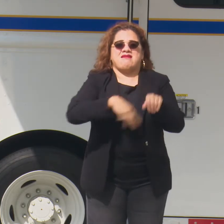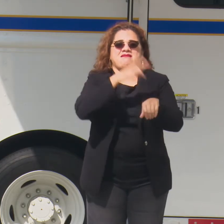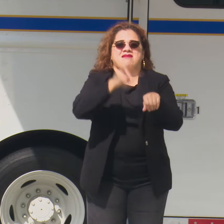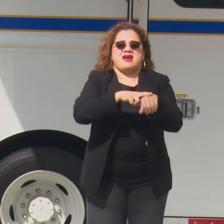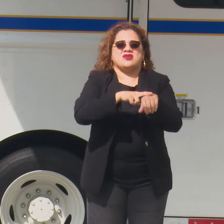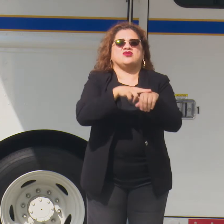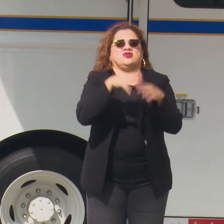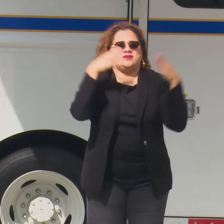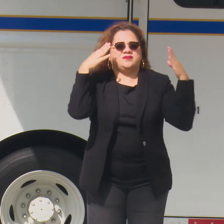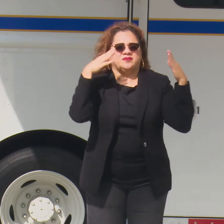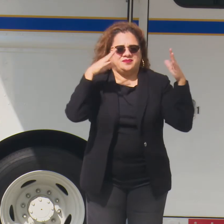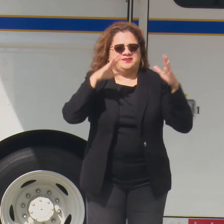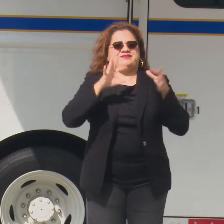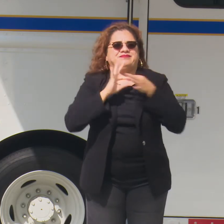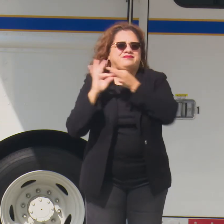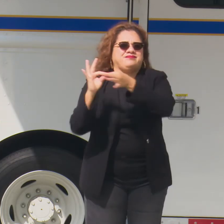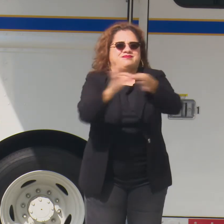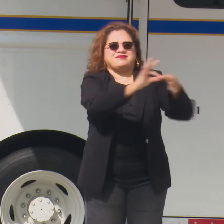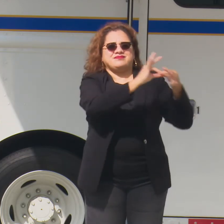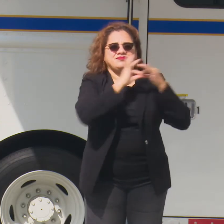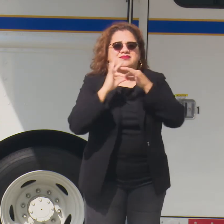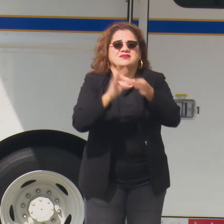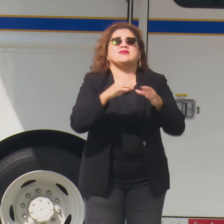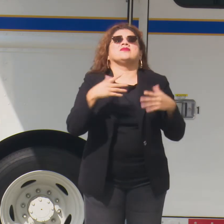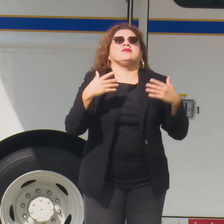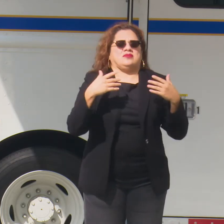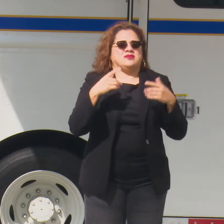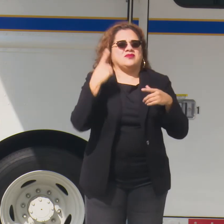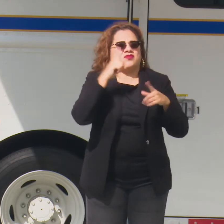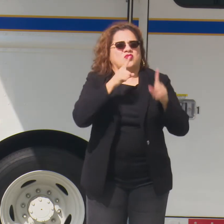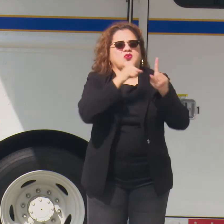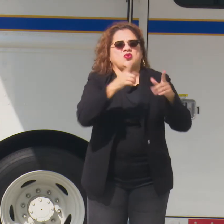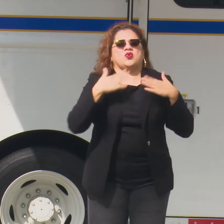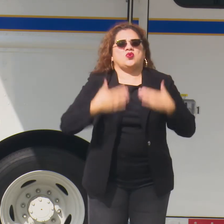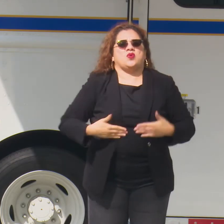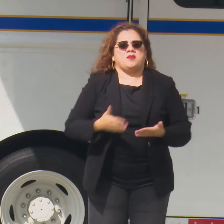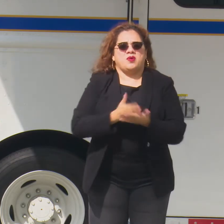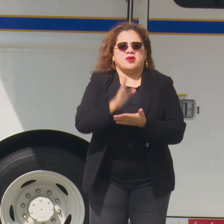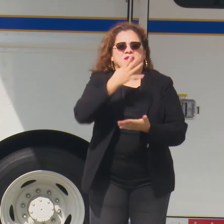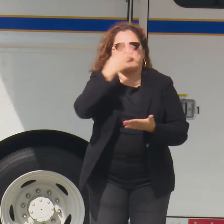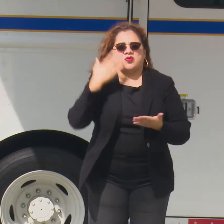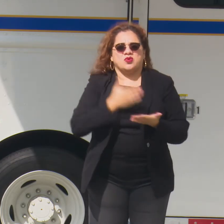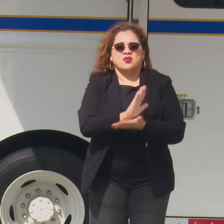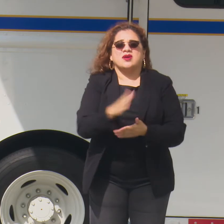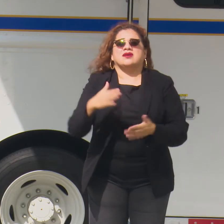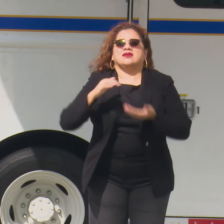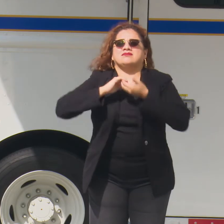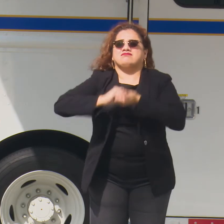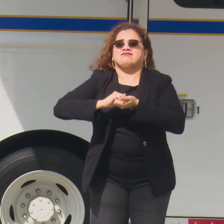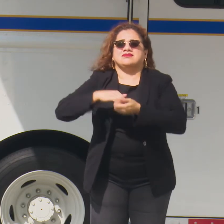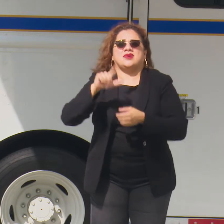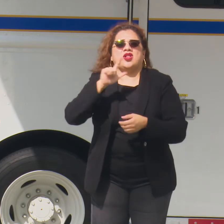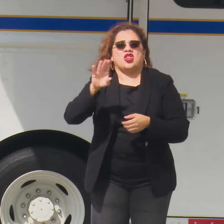We are pleased to be part of this partnership with mayor Garcia and the city of Long Beach to urge immigrants to protect one